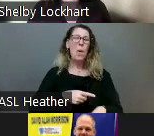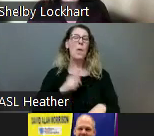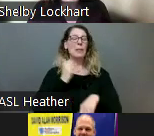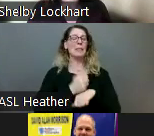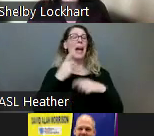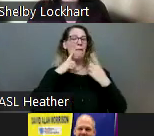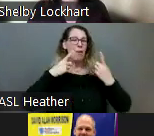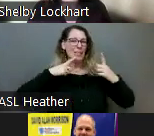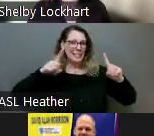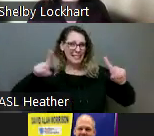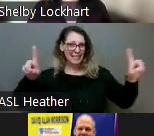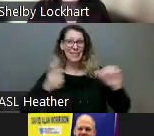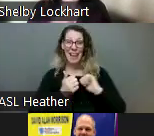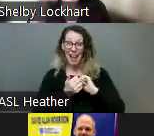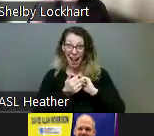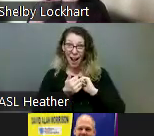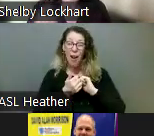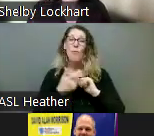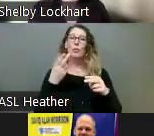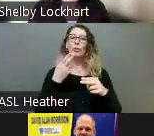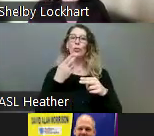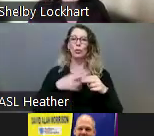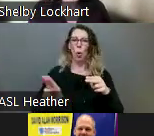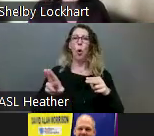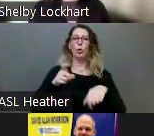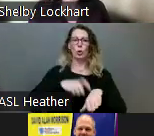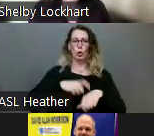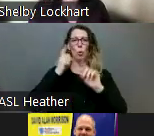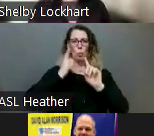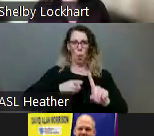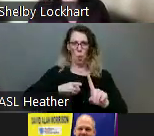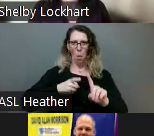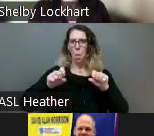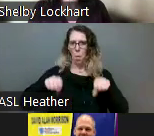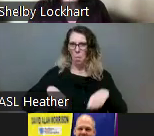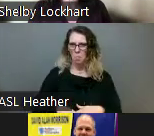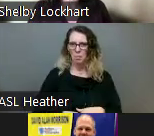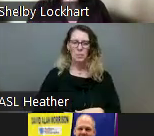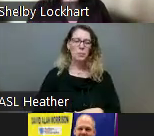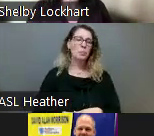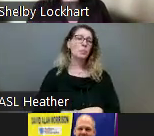success by having those short measurable goals. Last bit and then we'll take some